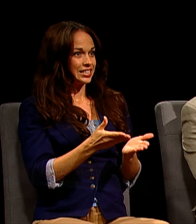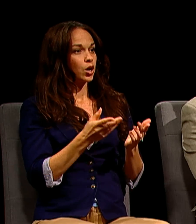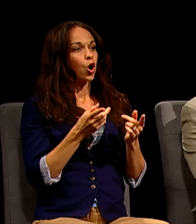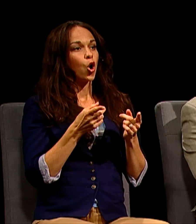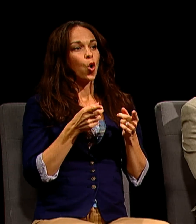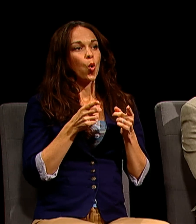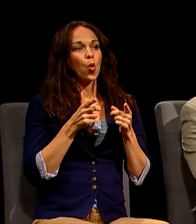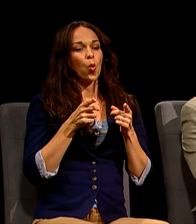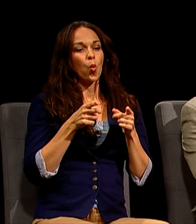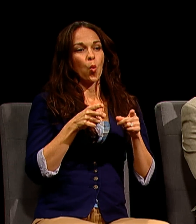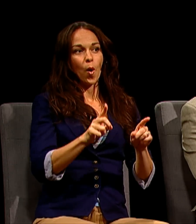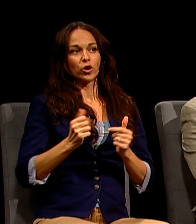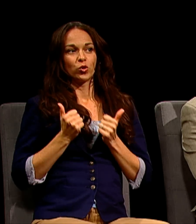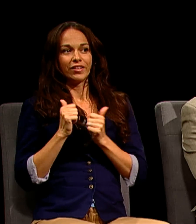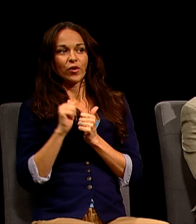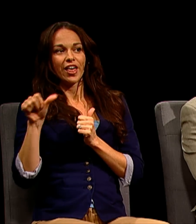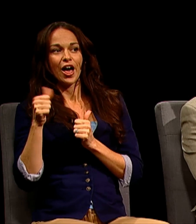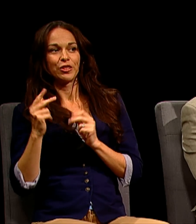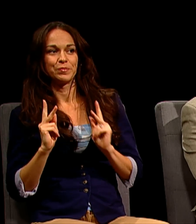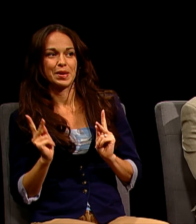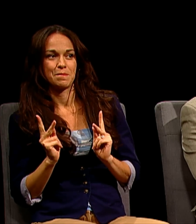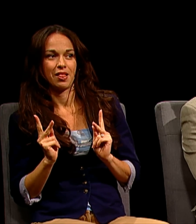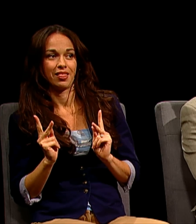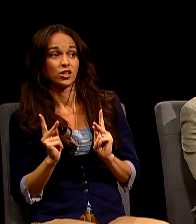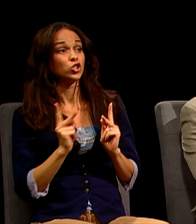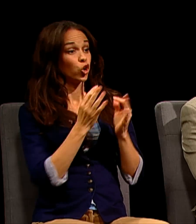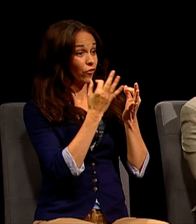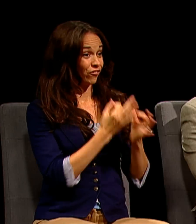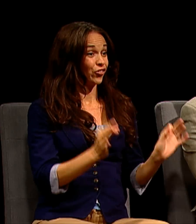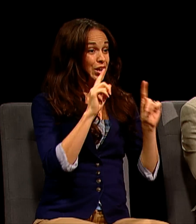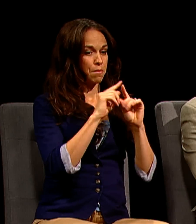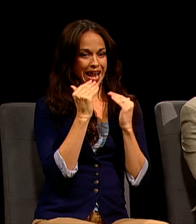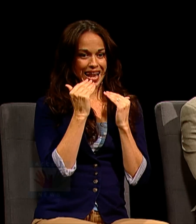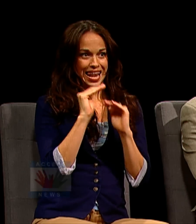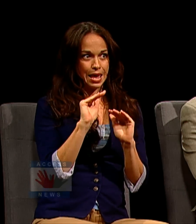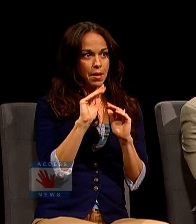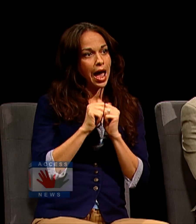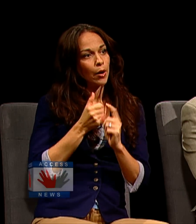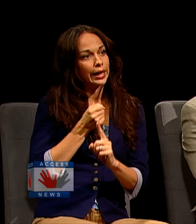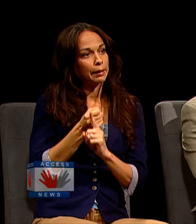You're free to do lots of things but there are some limits based on how it impacts other people.